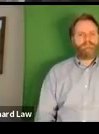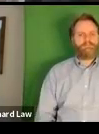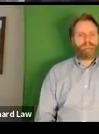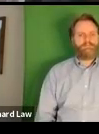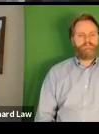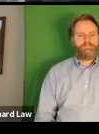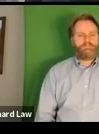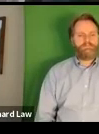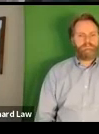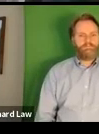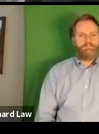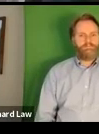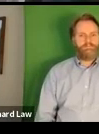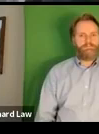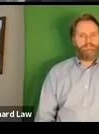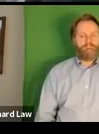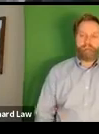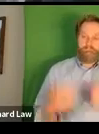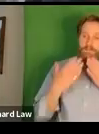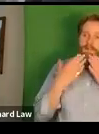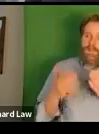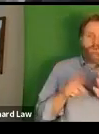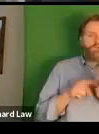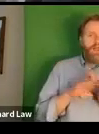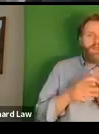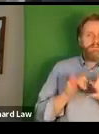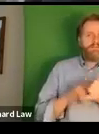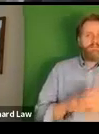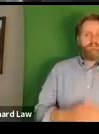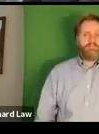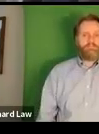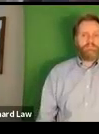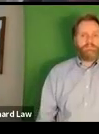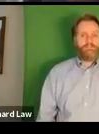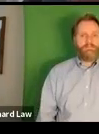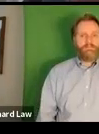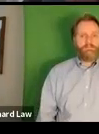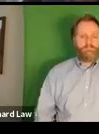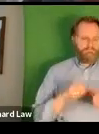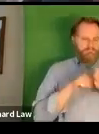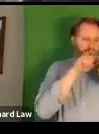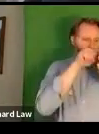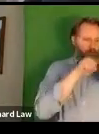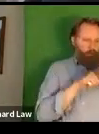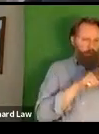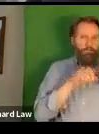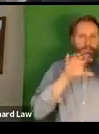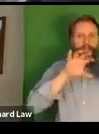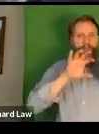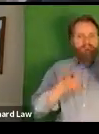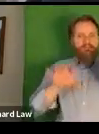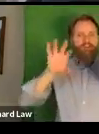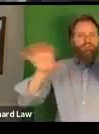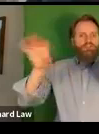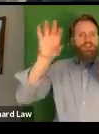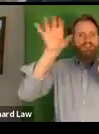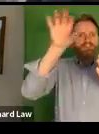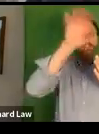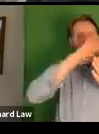Okay thanks James a few more shout outs here from a few more branches - Welsh